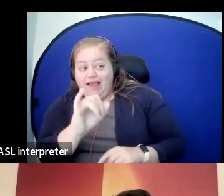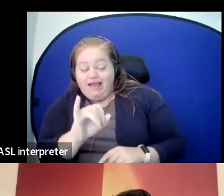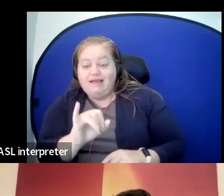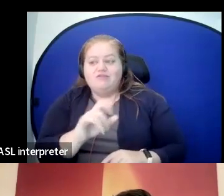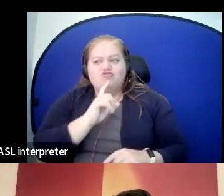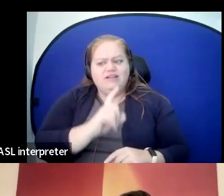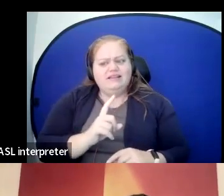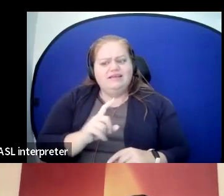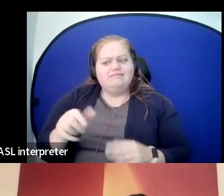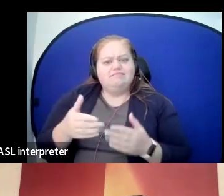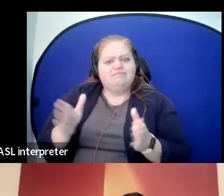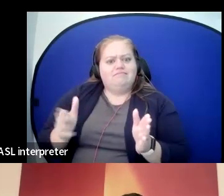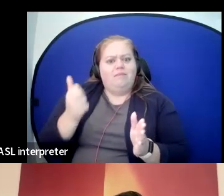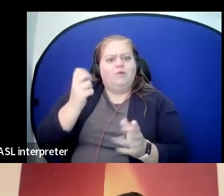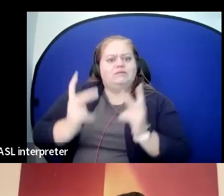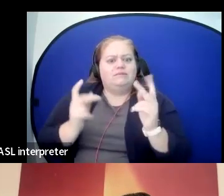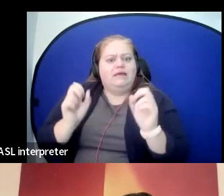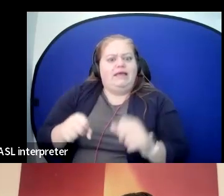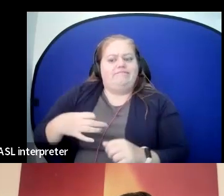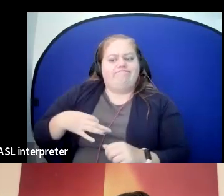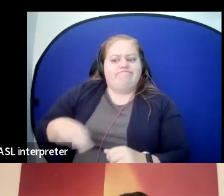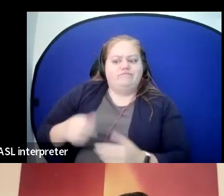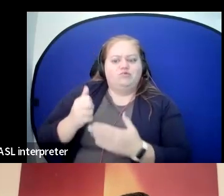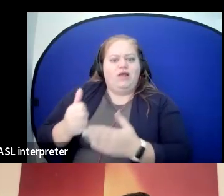and change their lives for the better